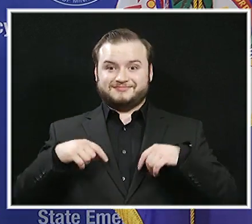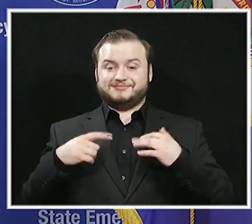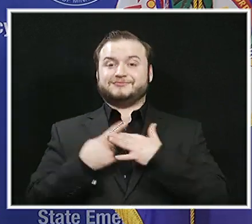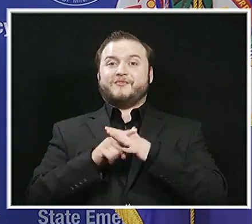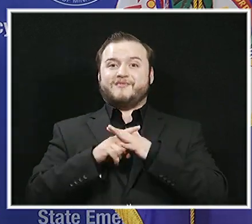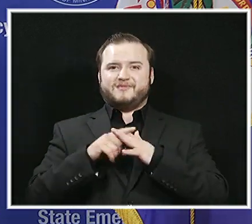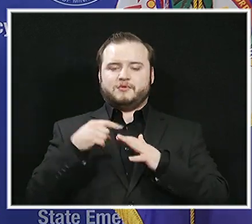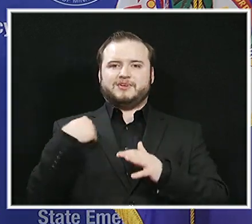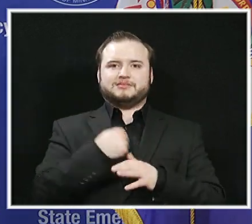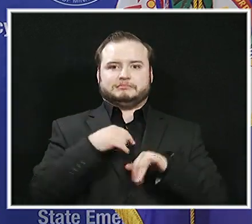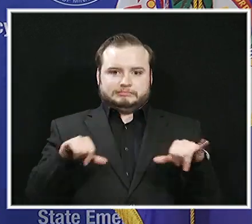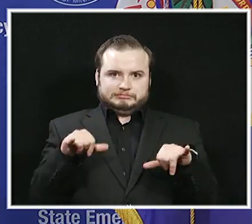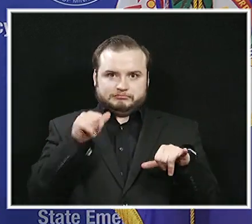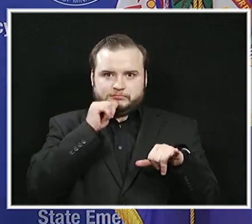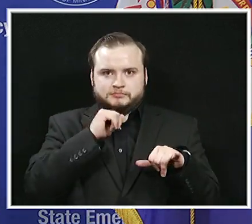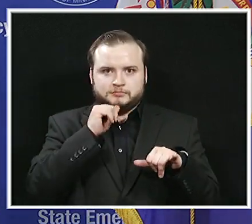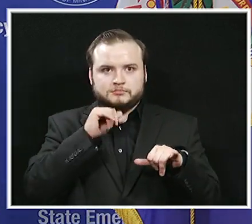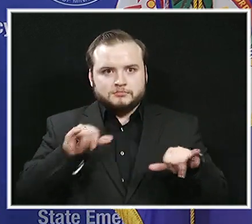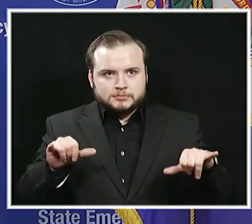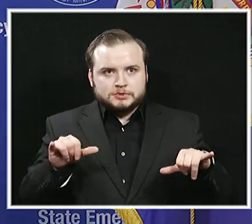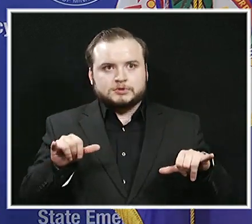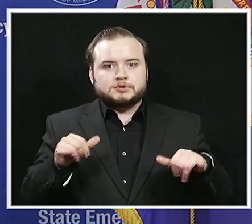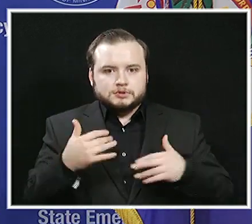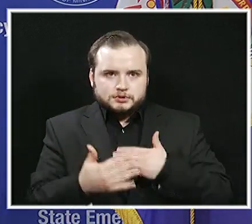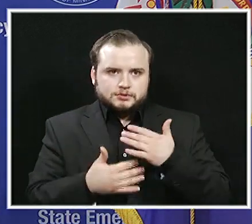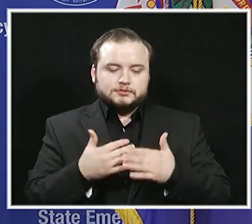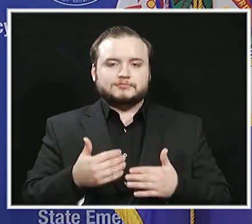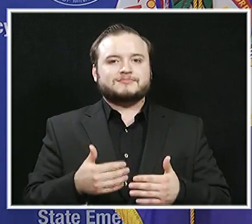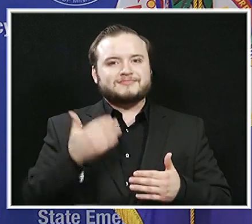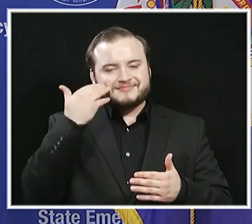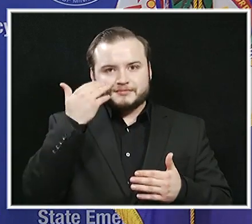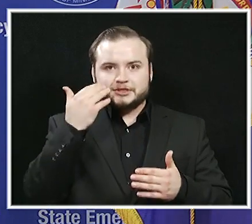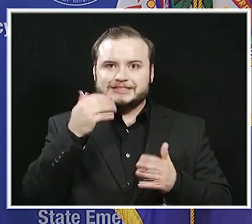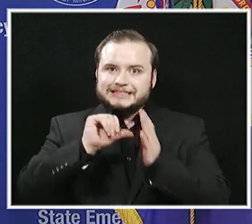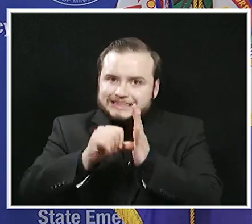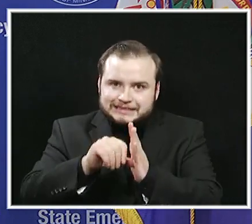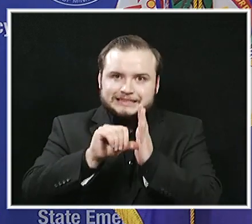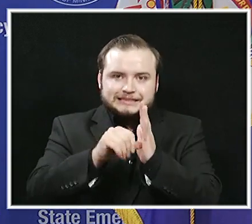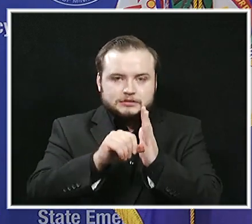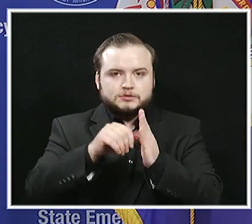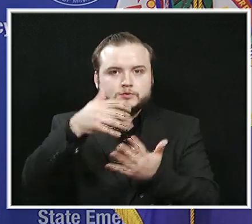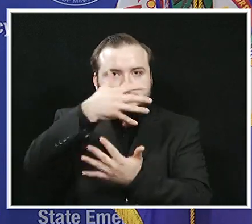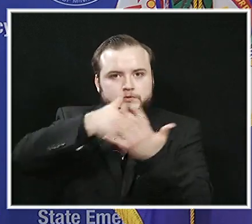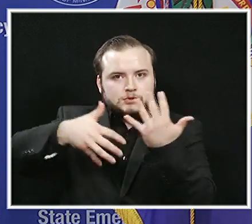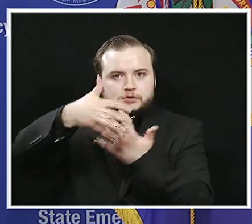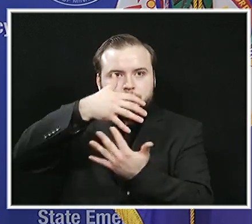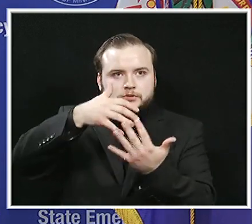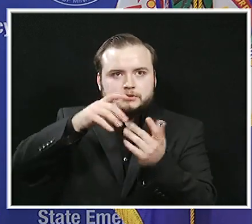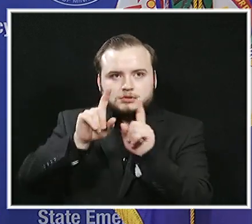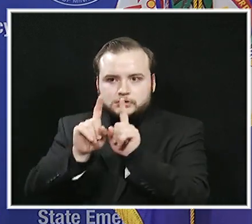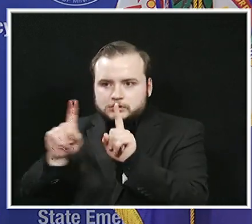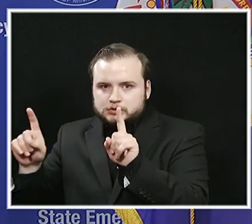take a buy-in, which Minnesotans did, and it is going to take, this is where I go back to what I said earlier